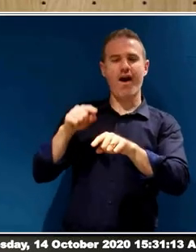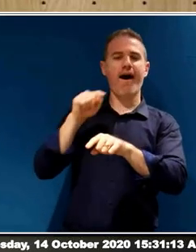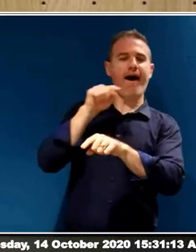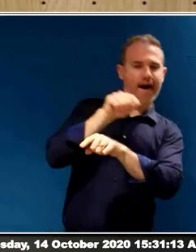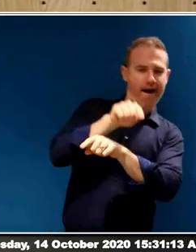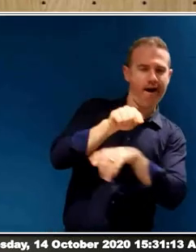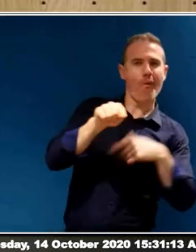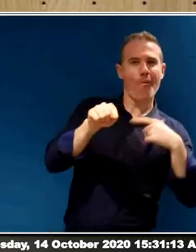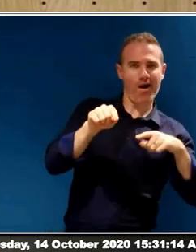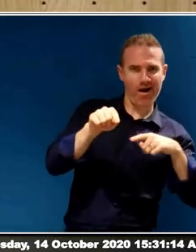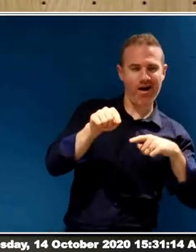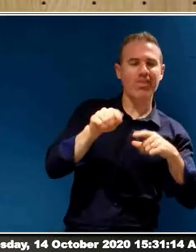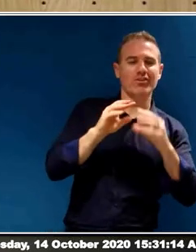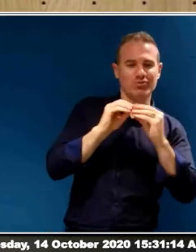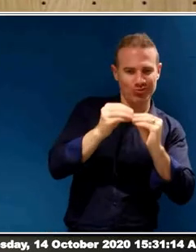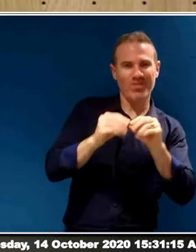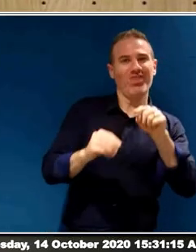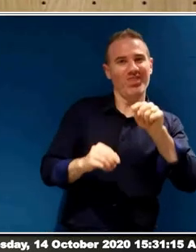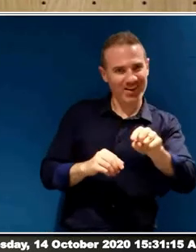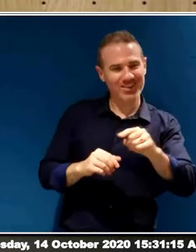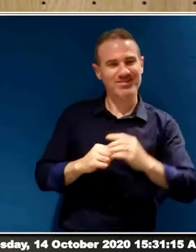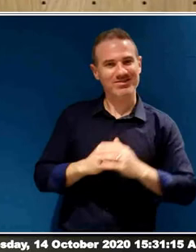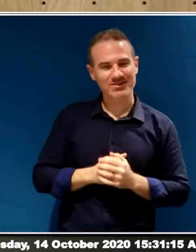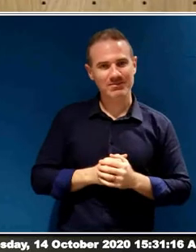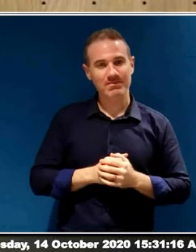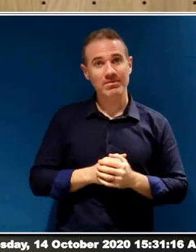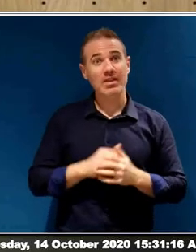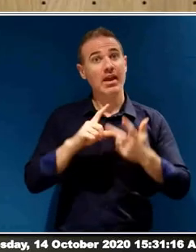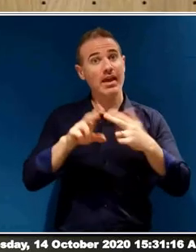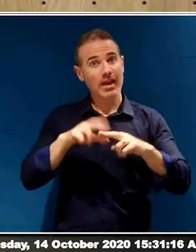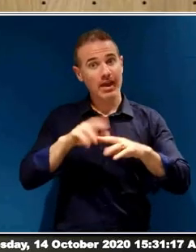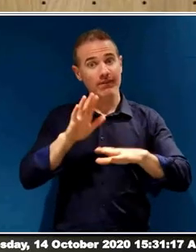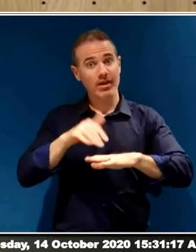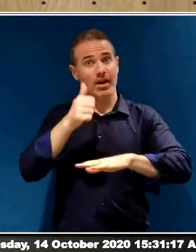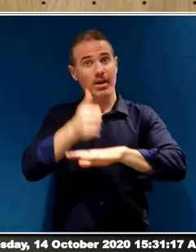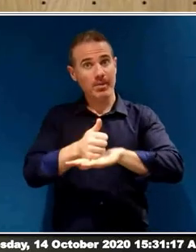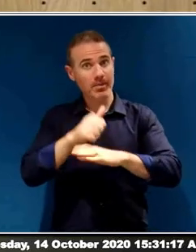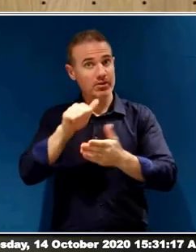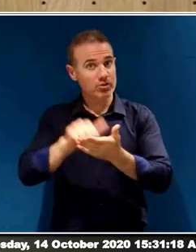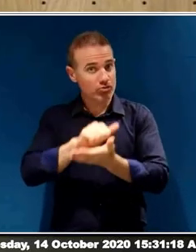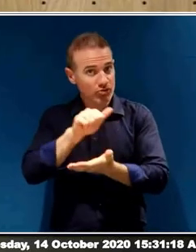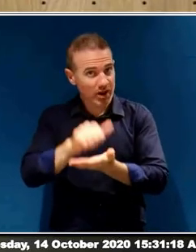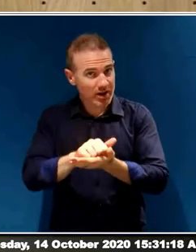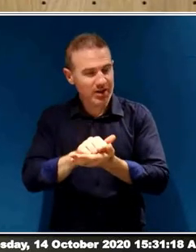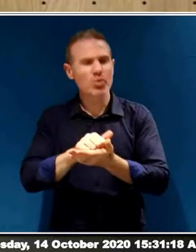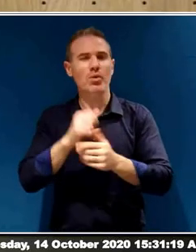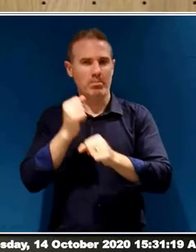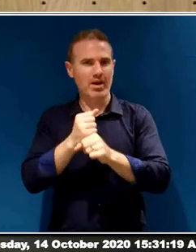how to ensure both students and families have a strong voice in educational